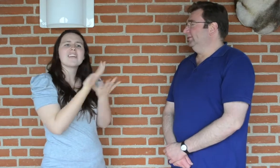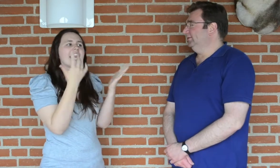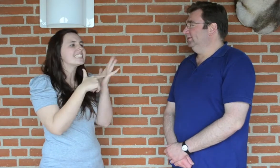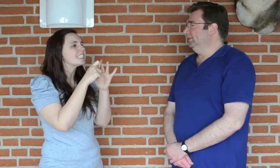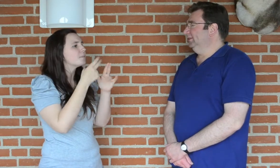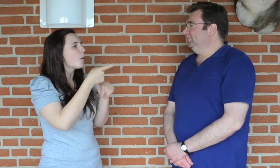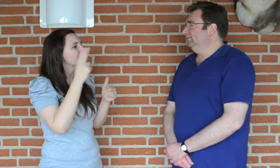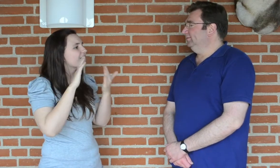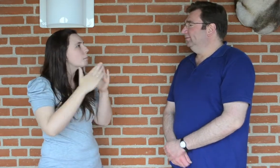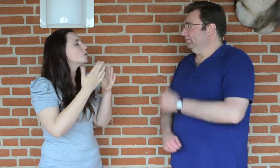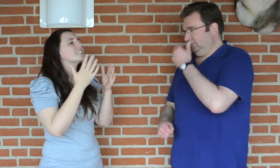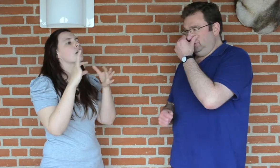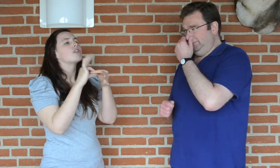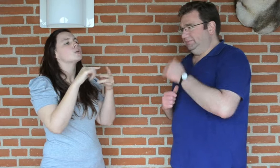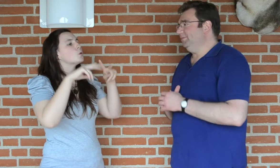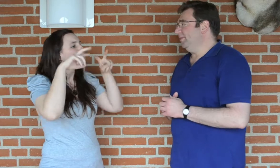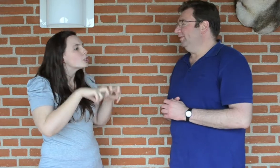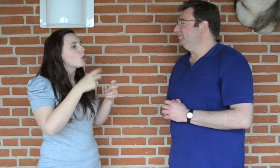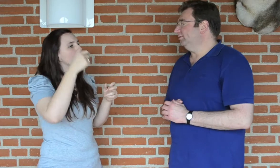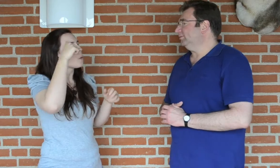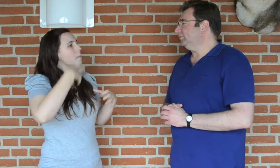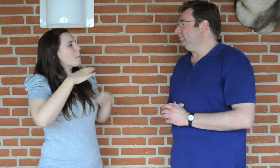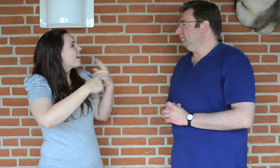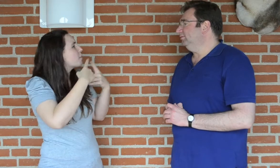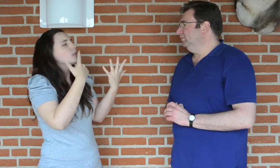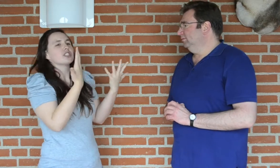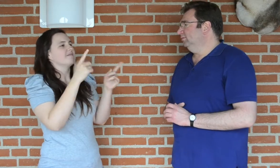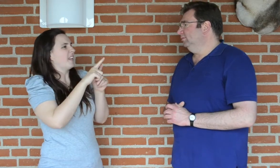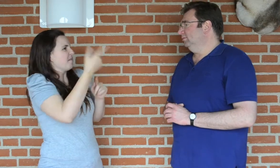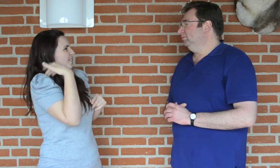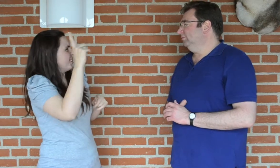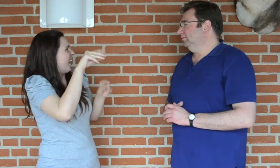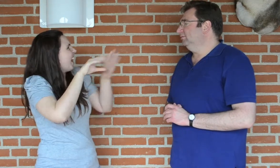Do you have any tips for the Deaf community in relation to research, knowing the information out there similar to the